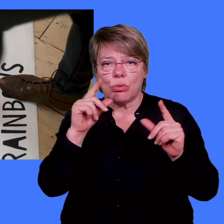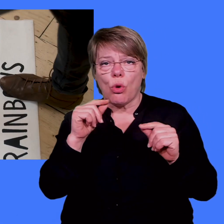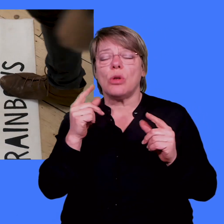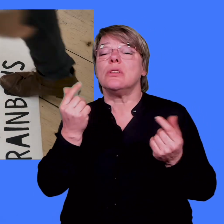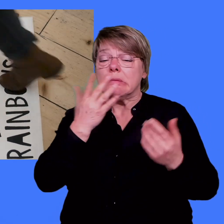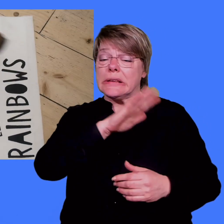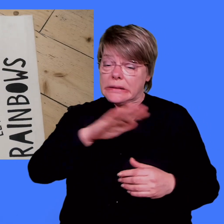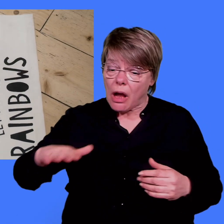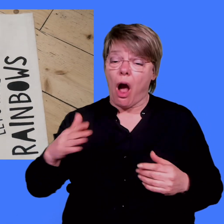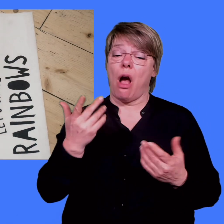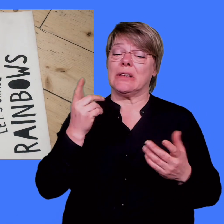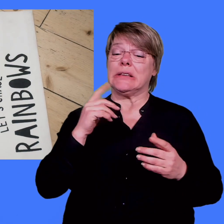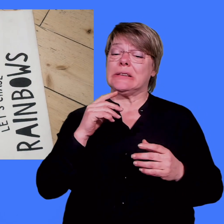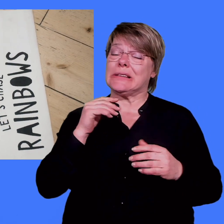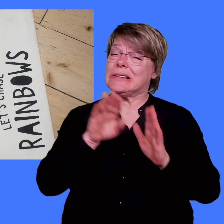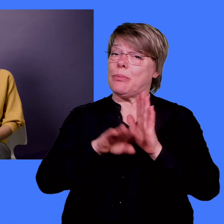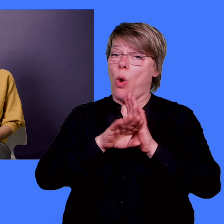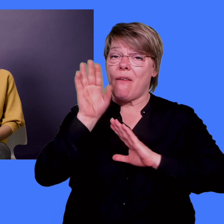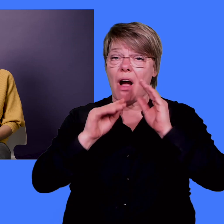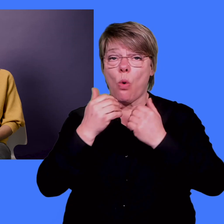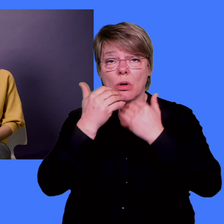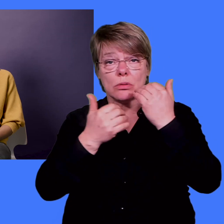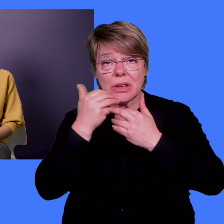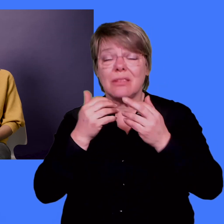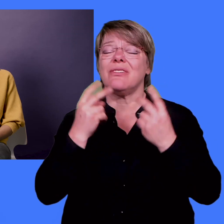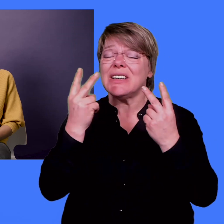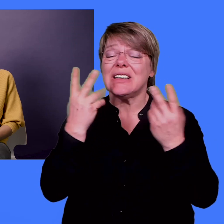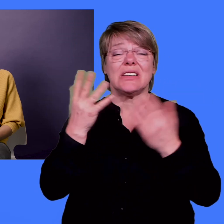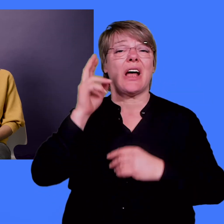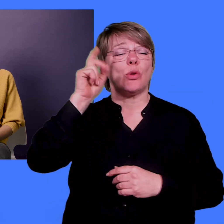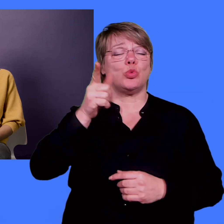that means, when children speak of an experience of discrimination It is very important that adults listen,